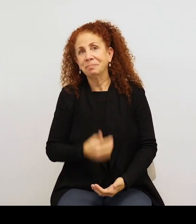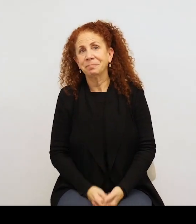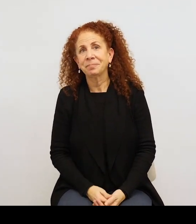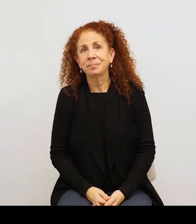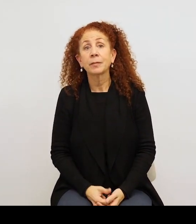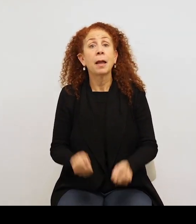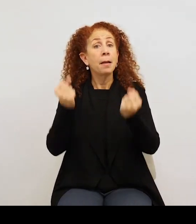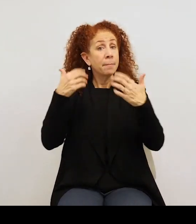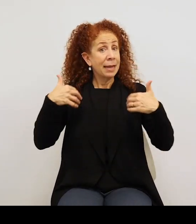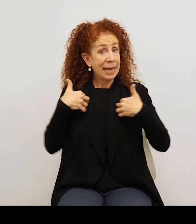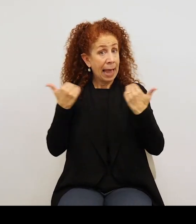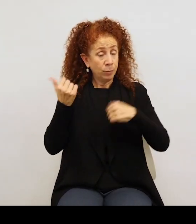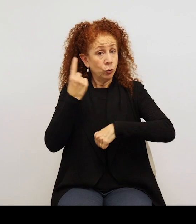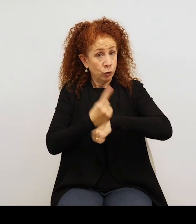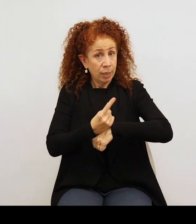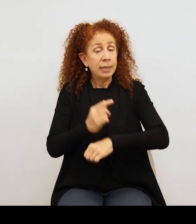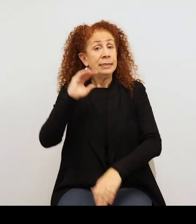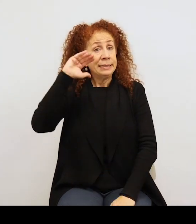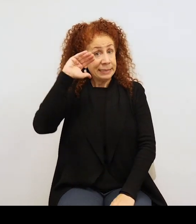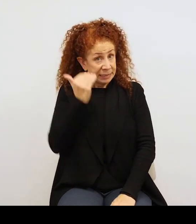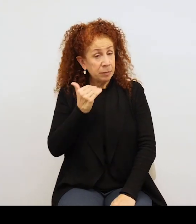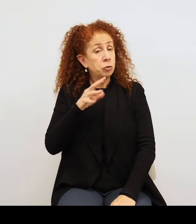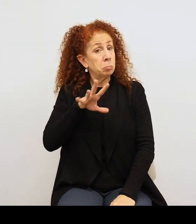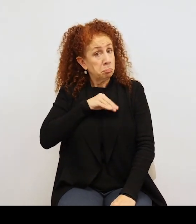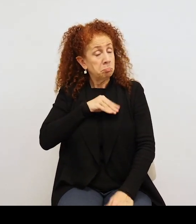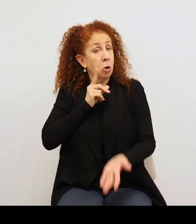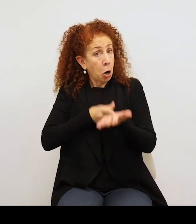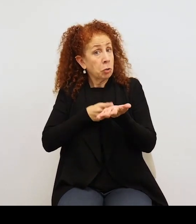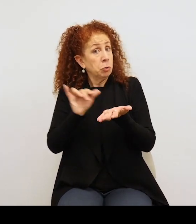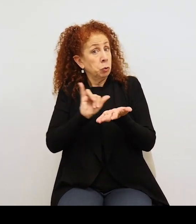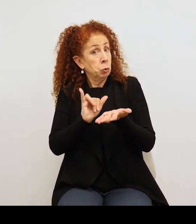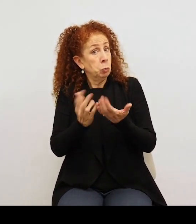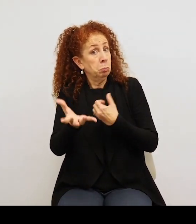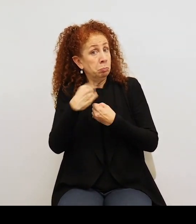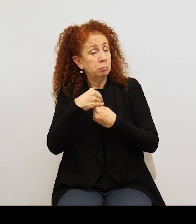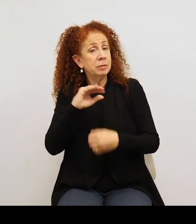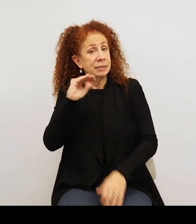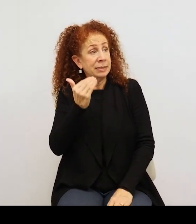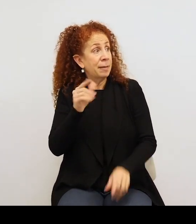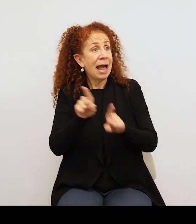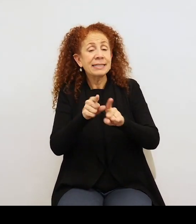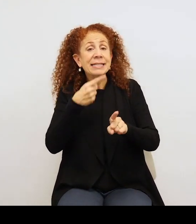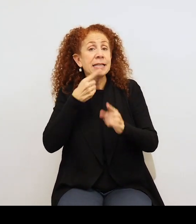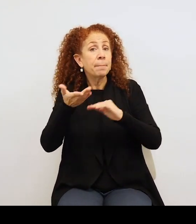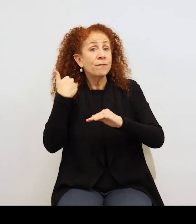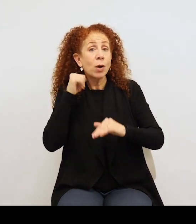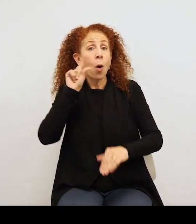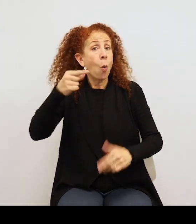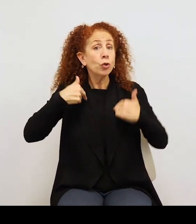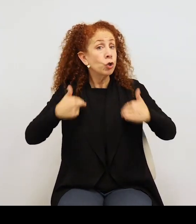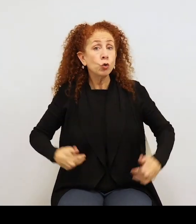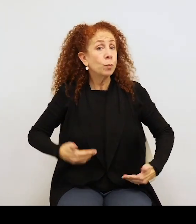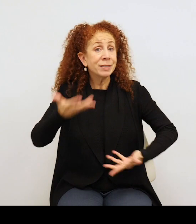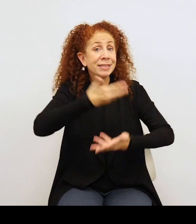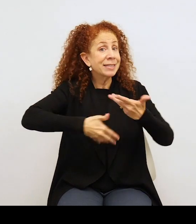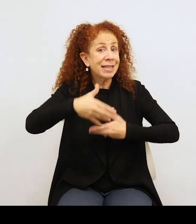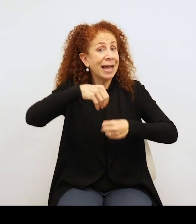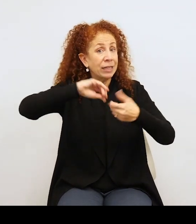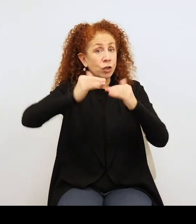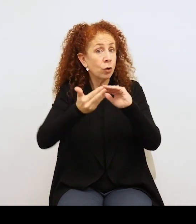Many animals today seem to buy into his argument as well. As I stated above, it is not just human society that is urbanizing.